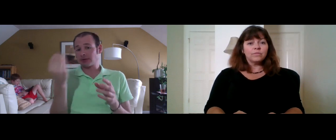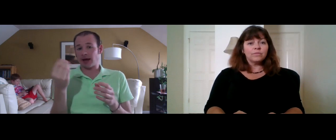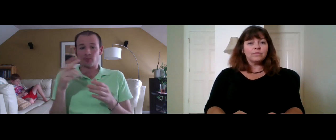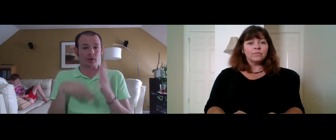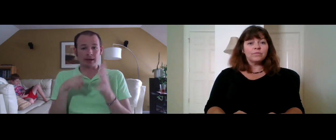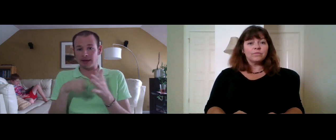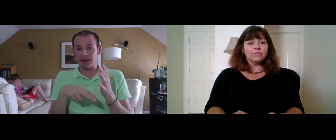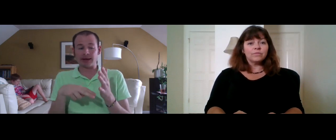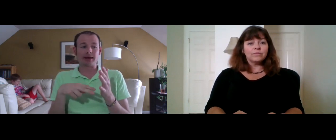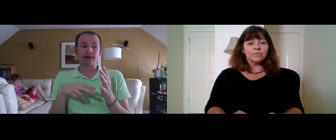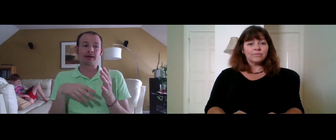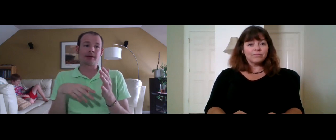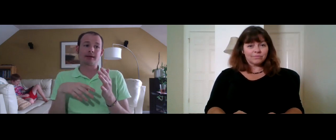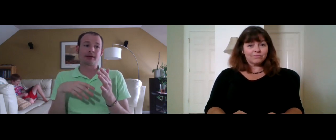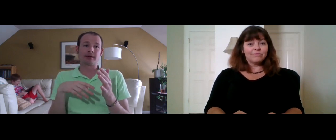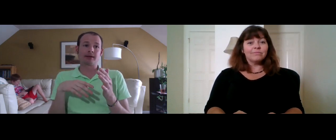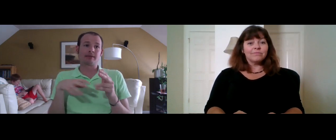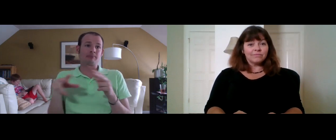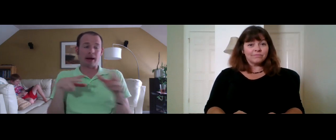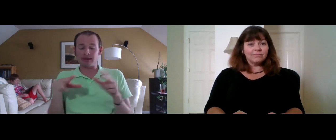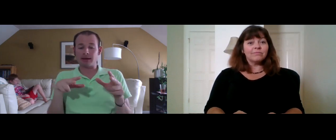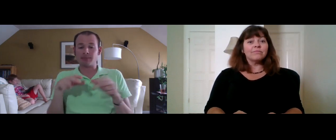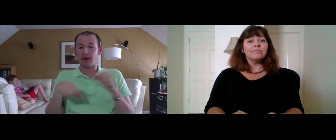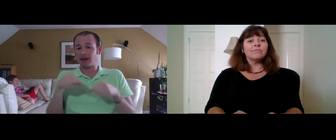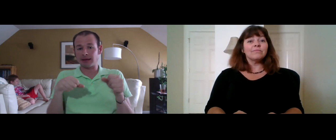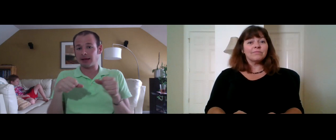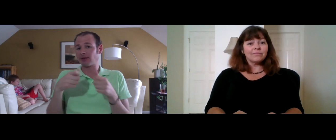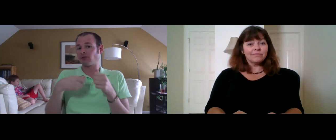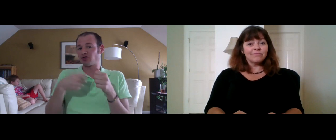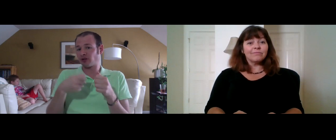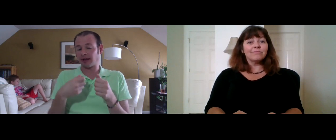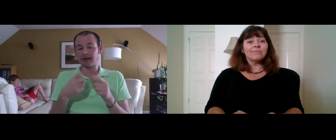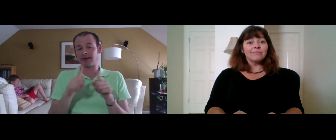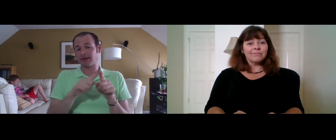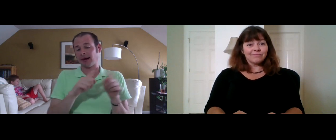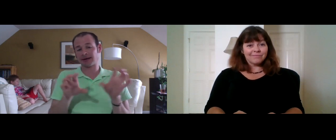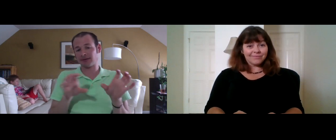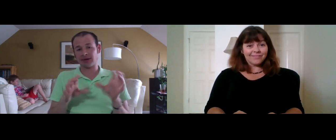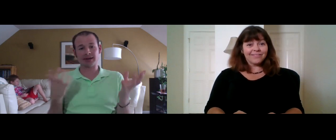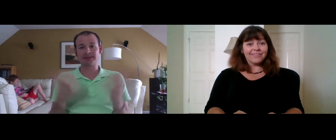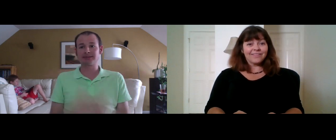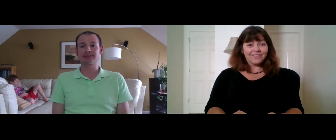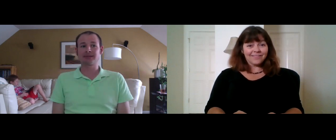I enjoy the outdoors, reading, walking, biking, and fishing